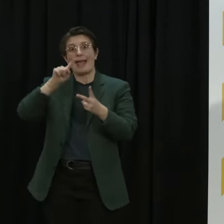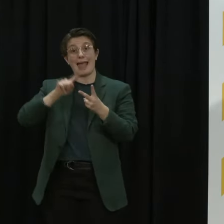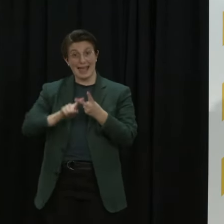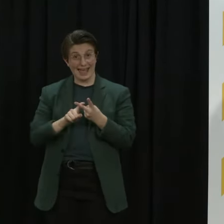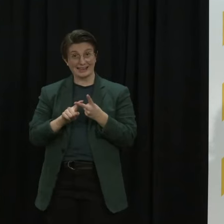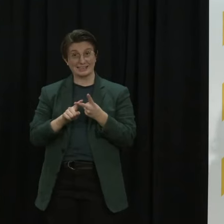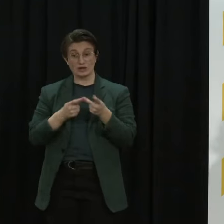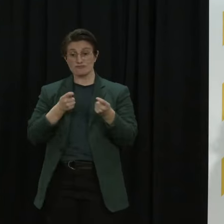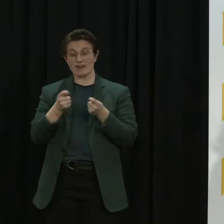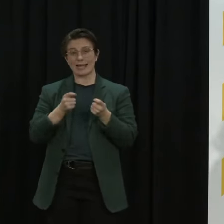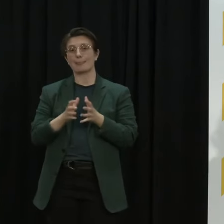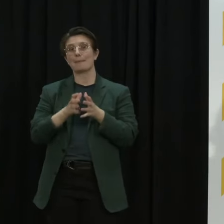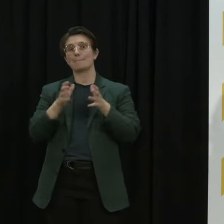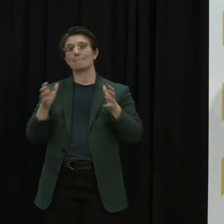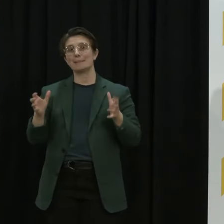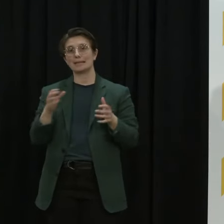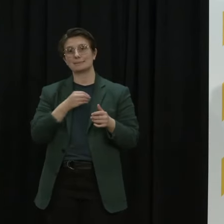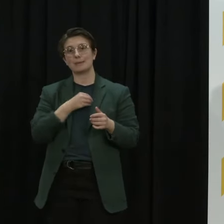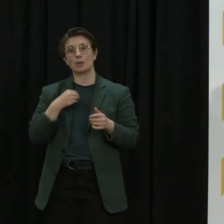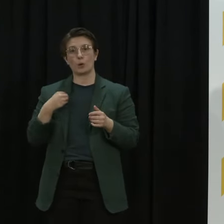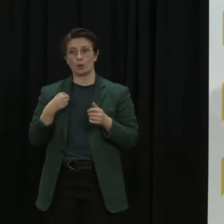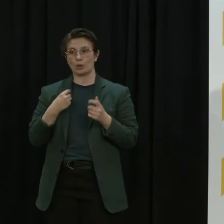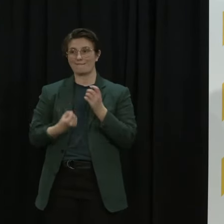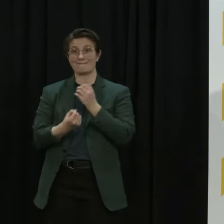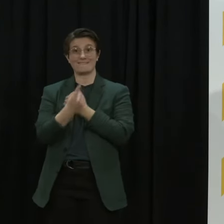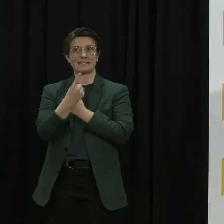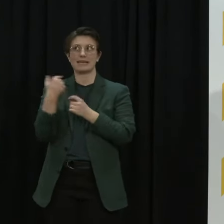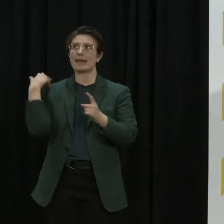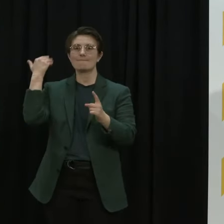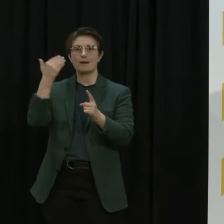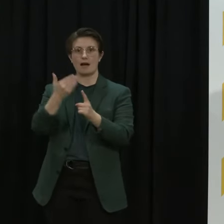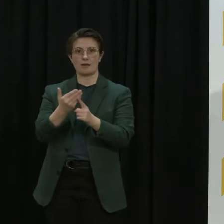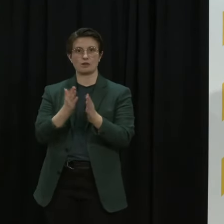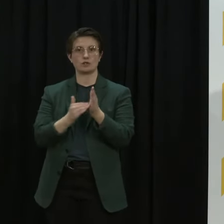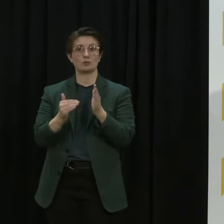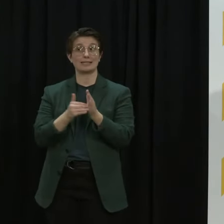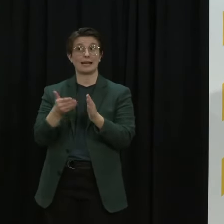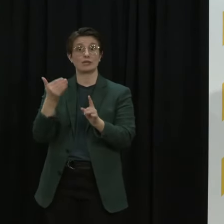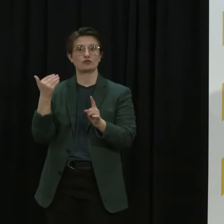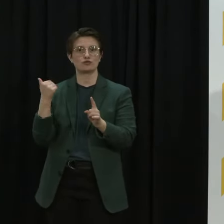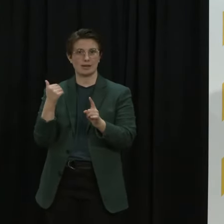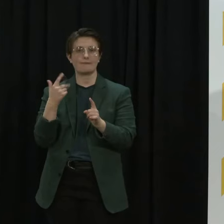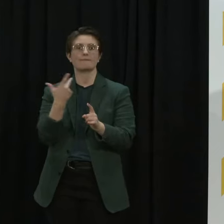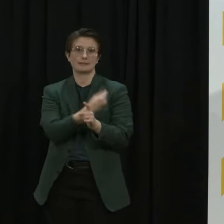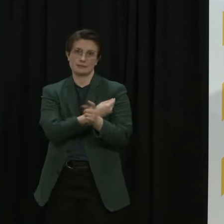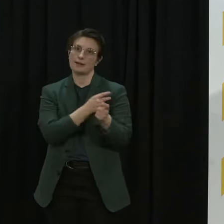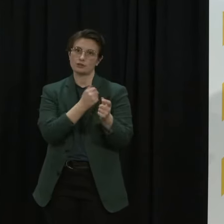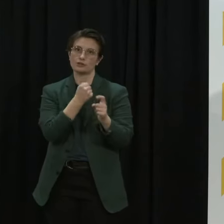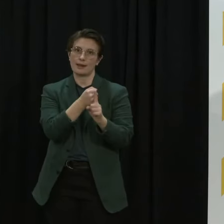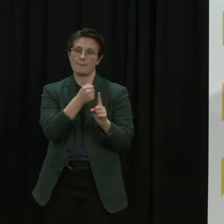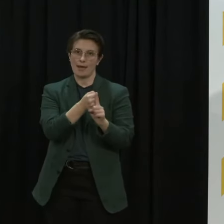We are doing that with the officials at the Ministry of health who are doing an excellent job in responding to the pandemic and running the largest medical event in our